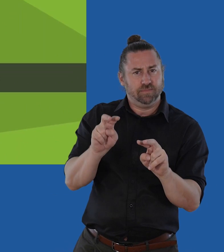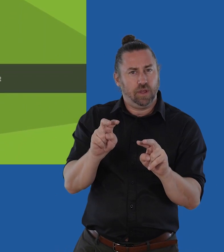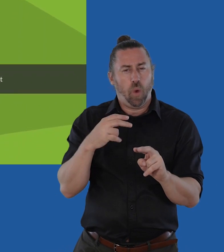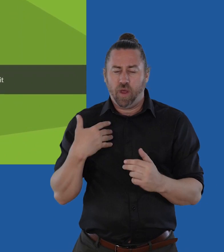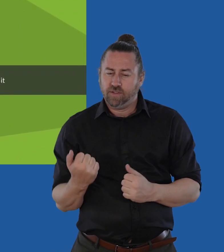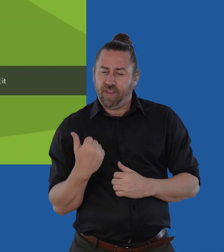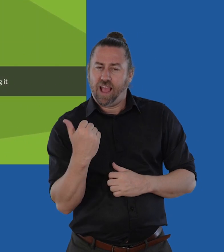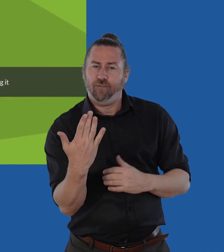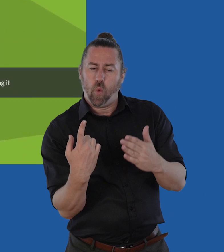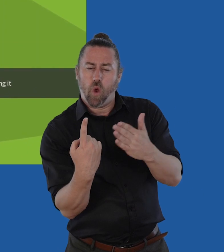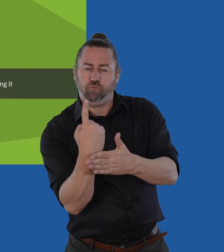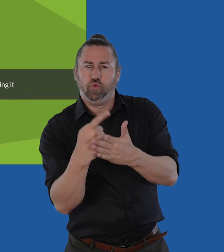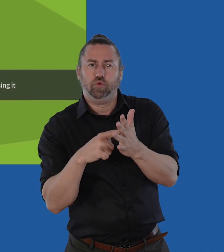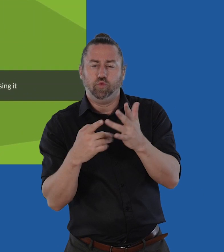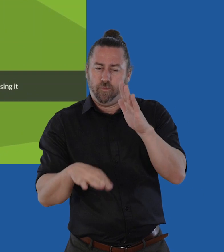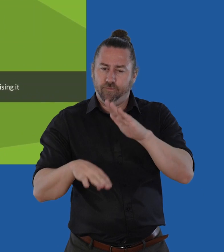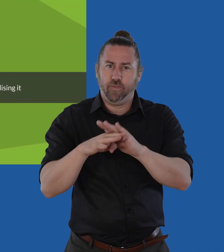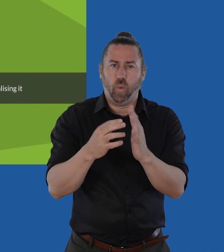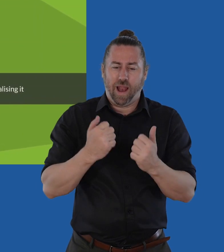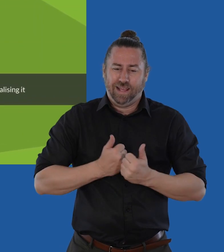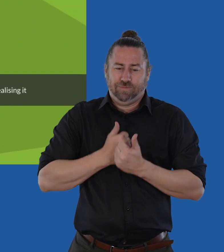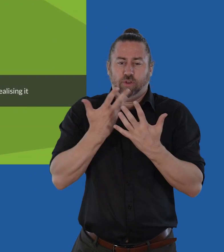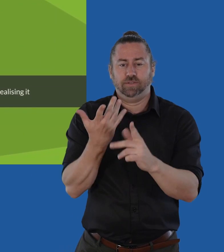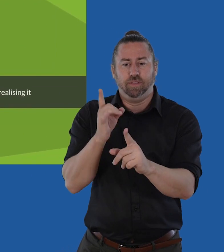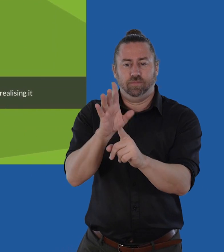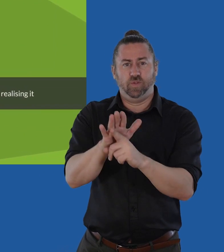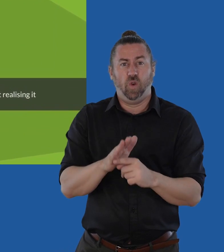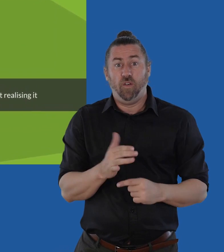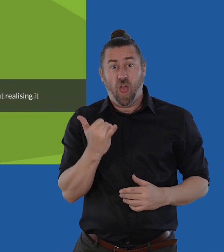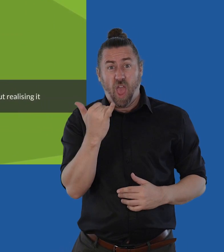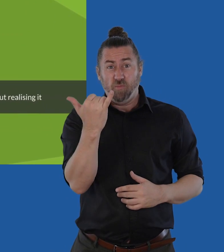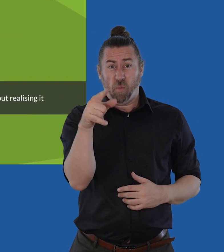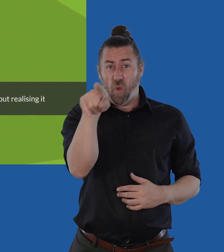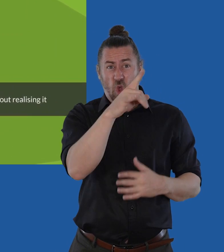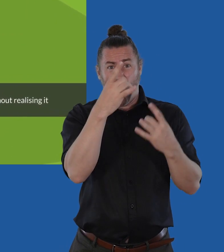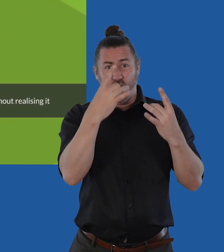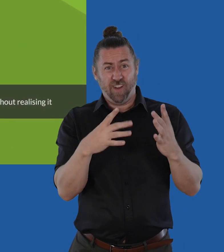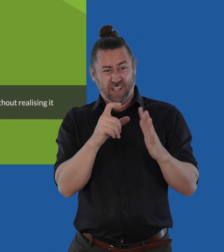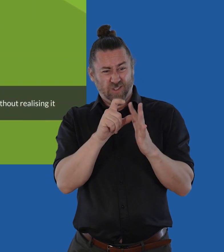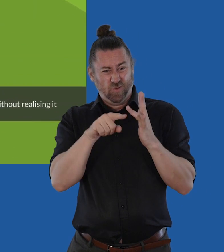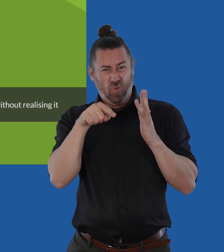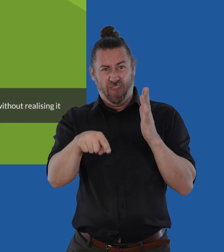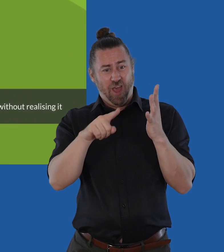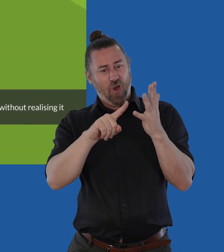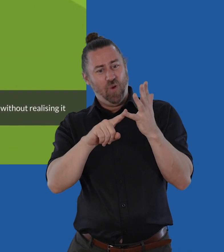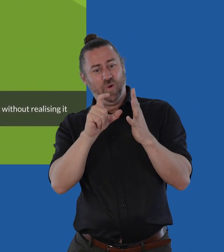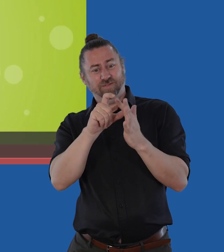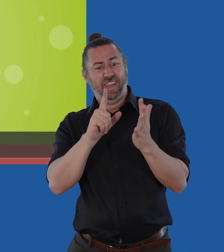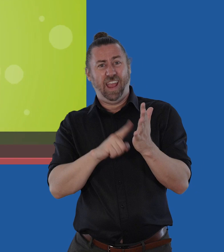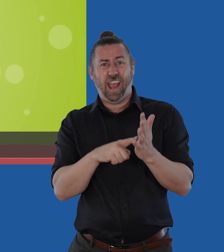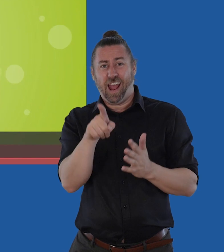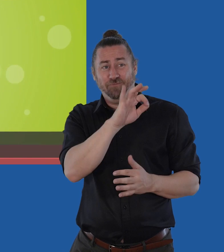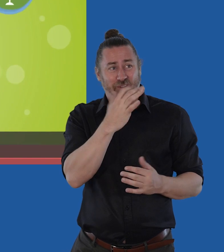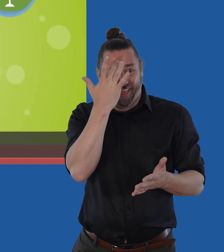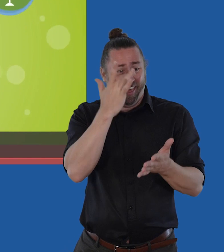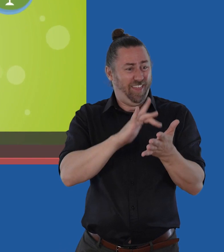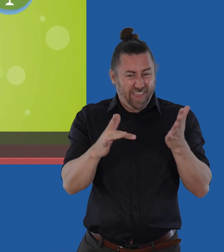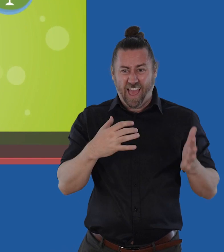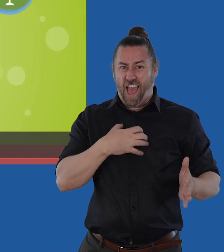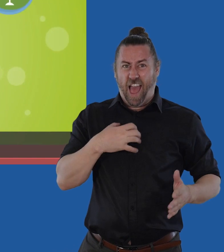You are probably already including some UDL elements in your practice without realizing it, and there is much more to explore.